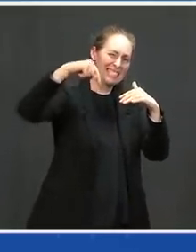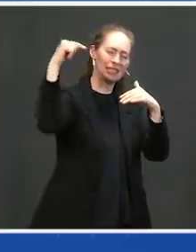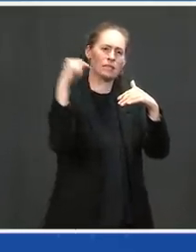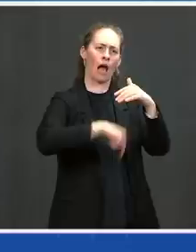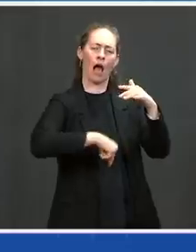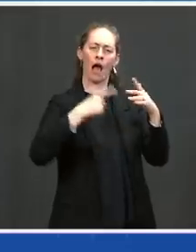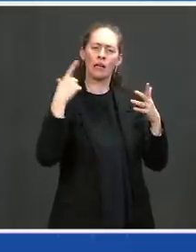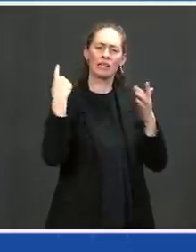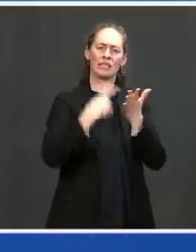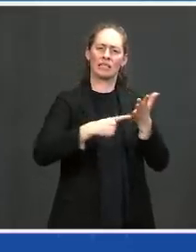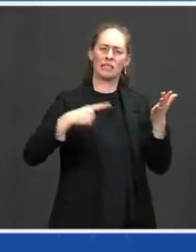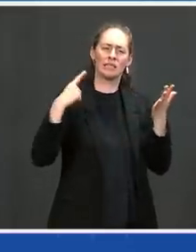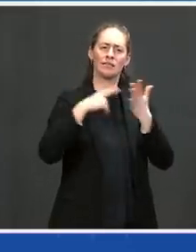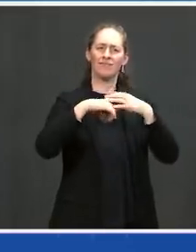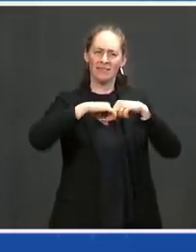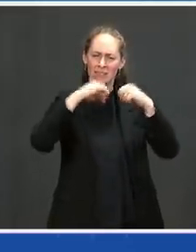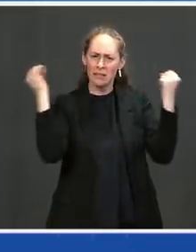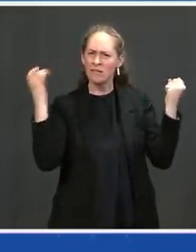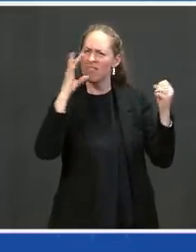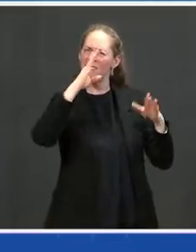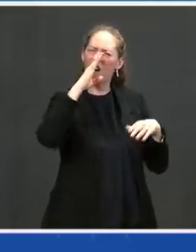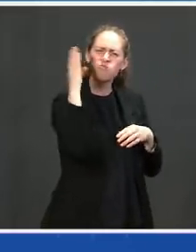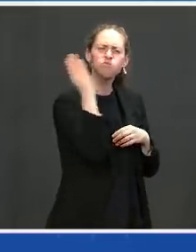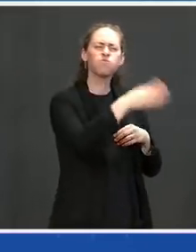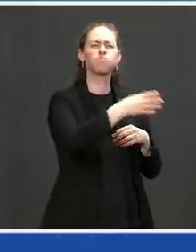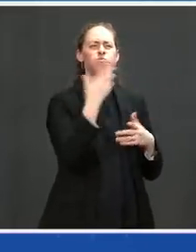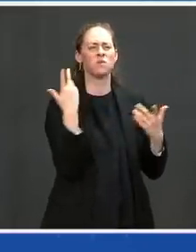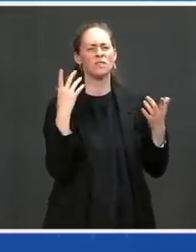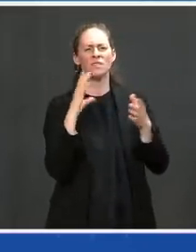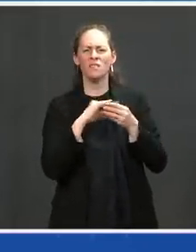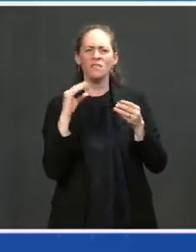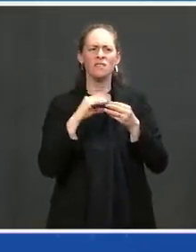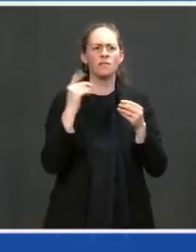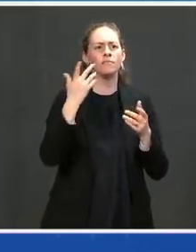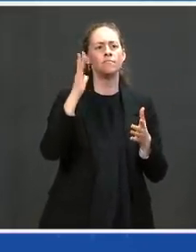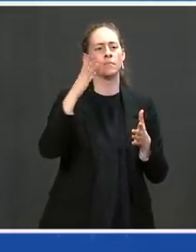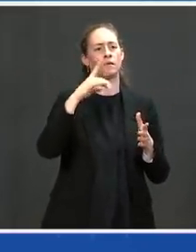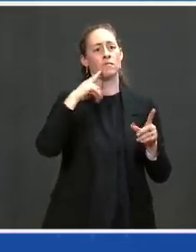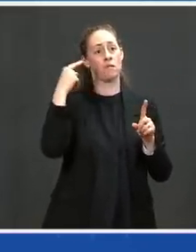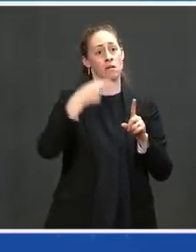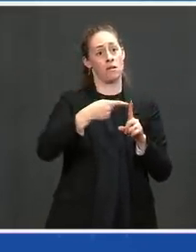Doesn't have a democratic -- with a small "D" -- bone in his body. But he's a smart, smart guy.